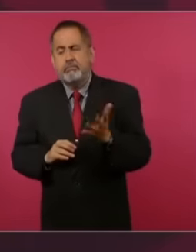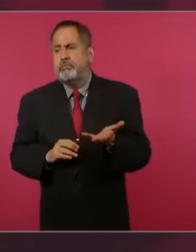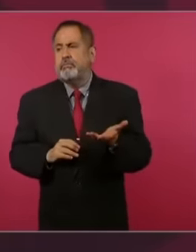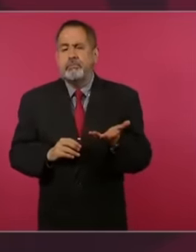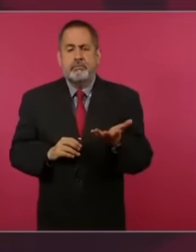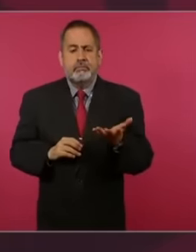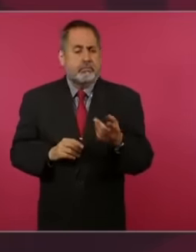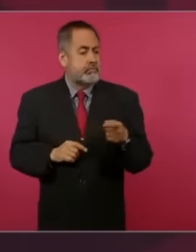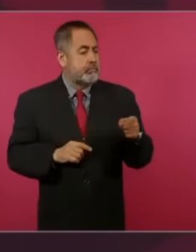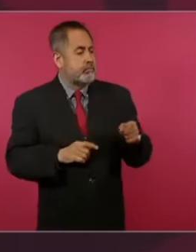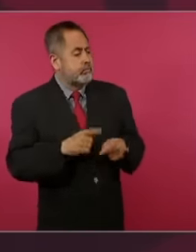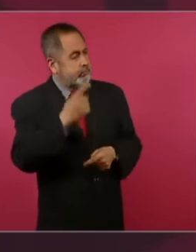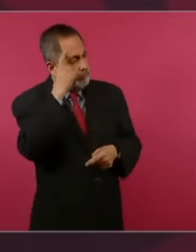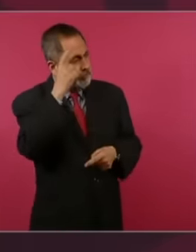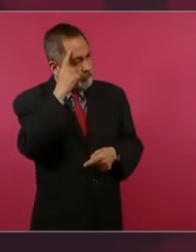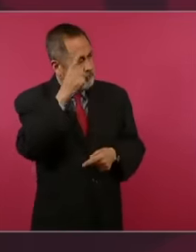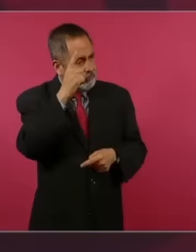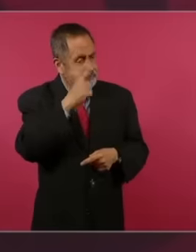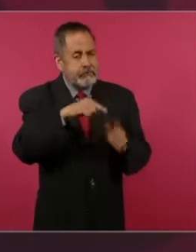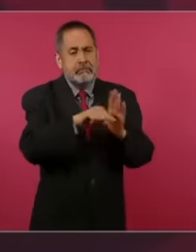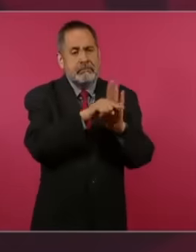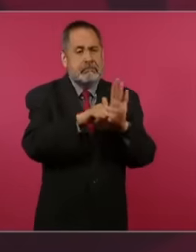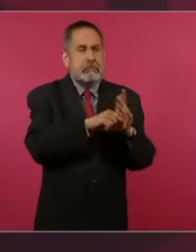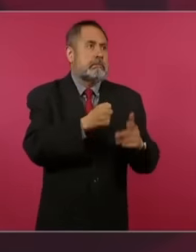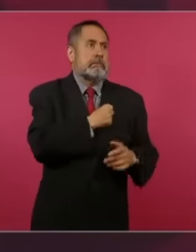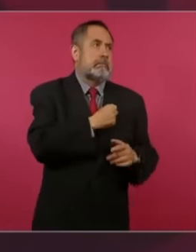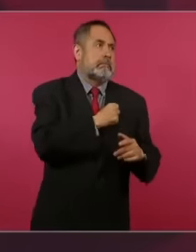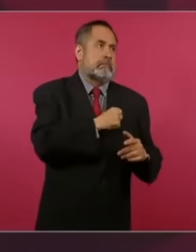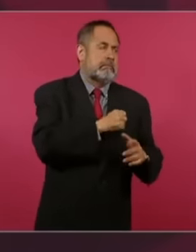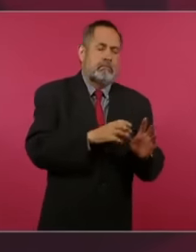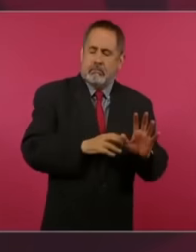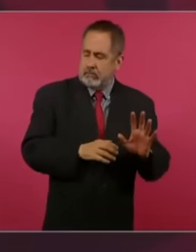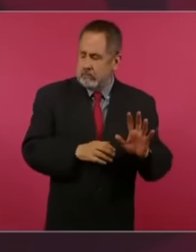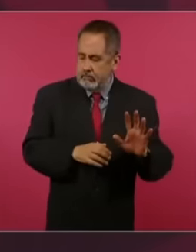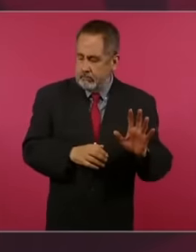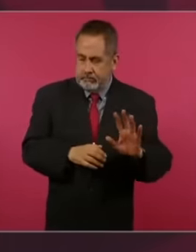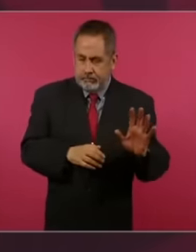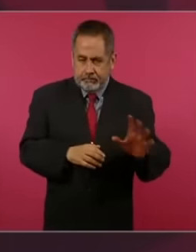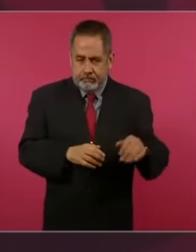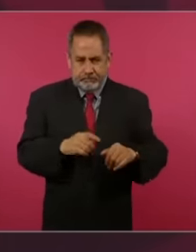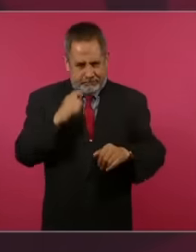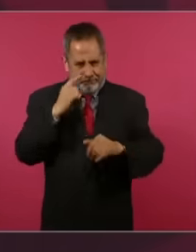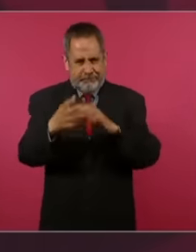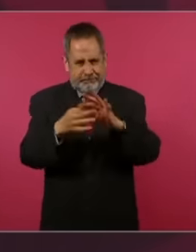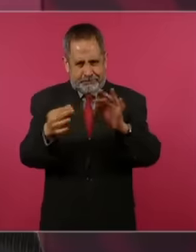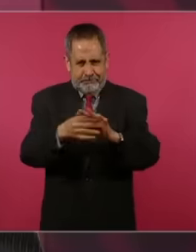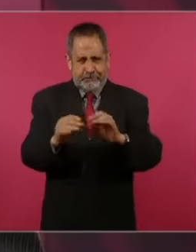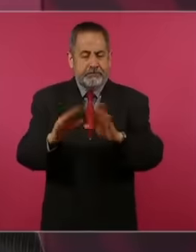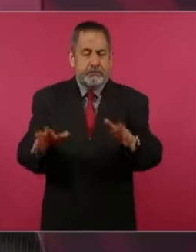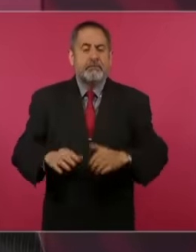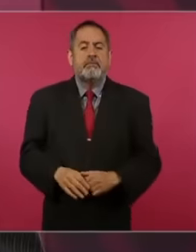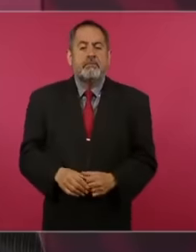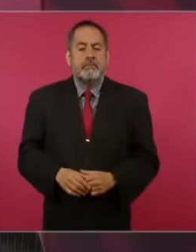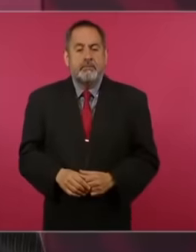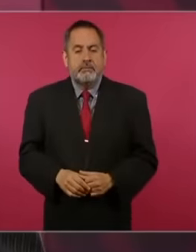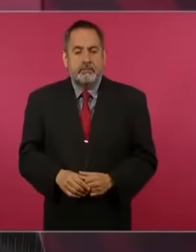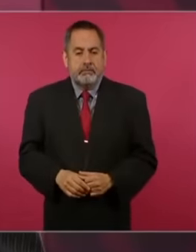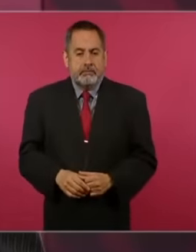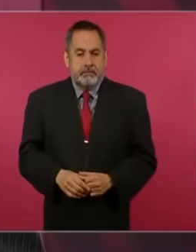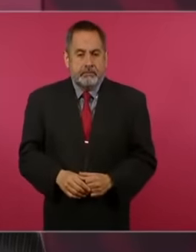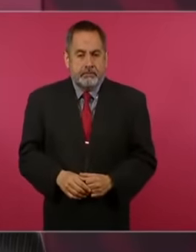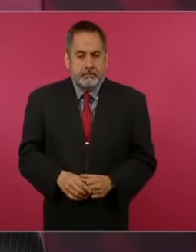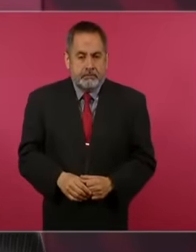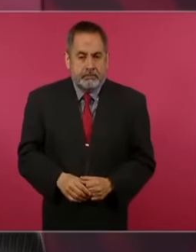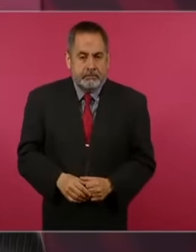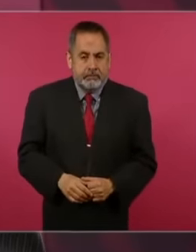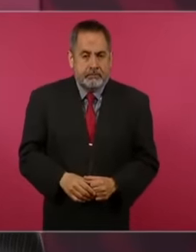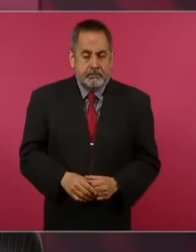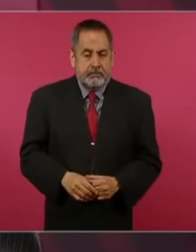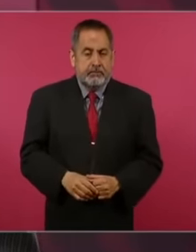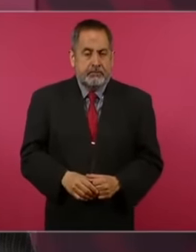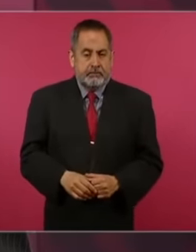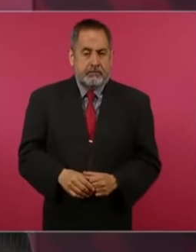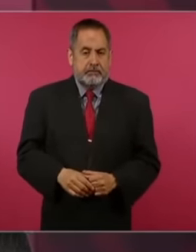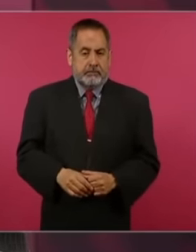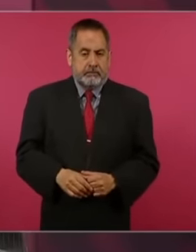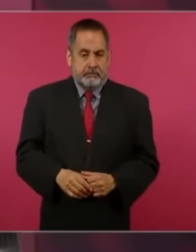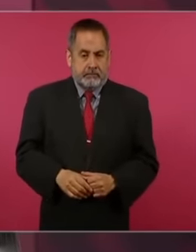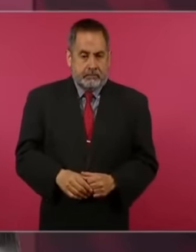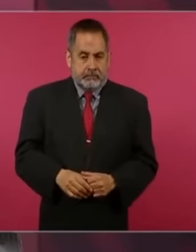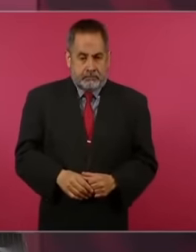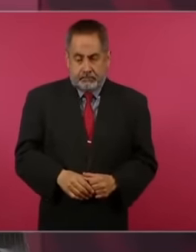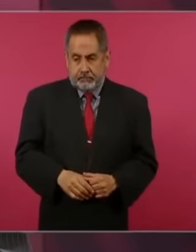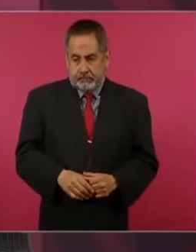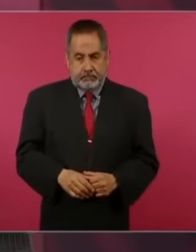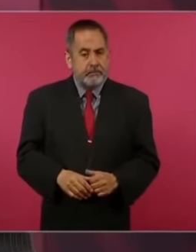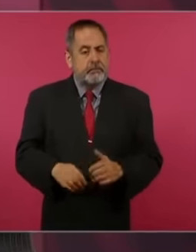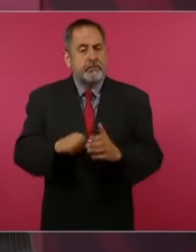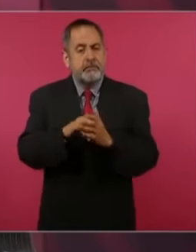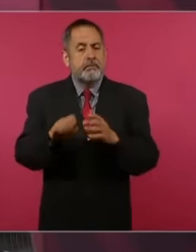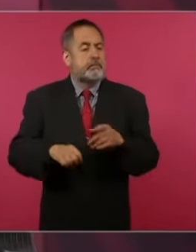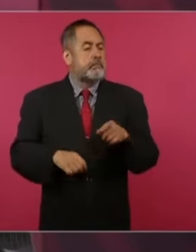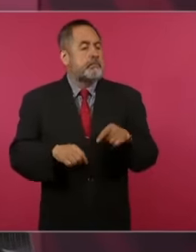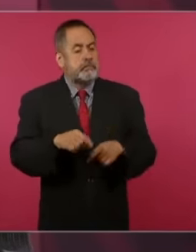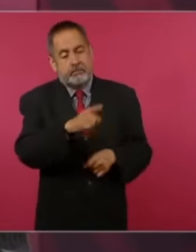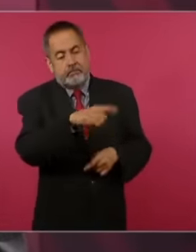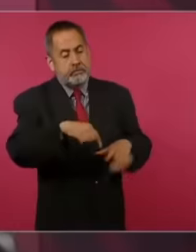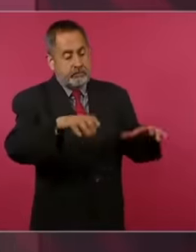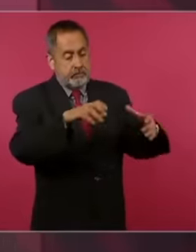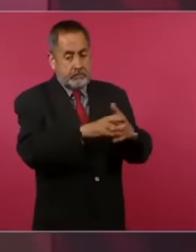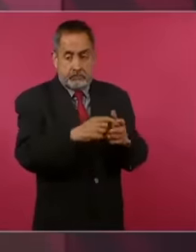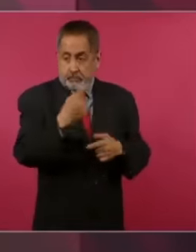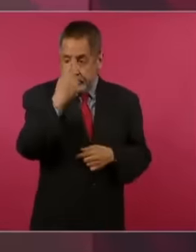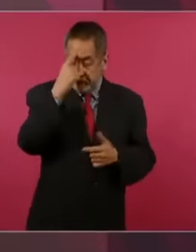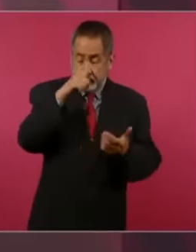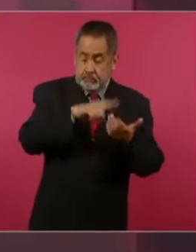fanatical so that it is better understood. In general, it is not a thought of the